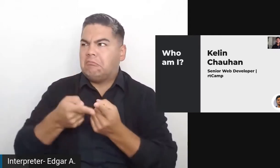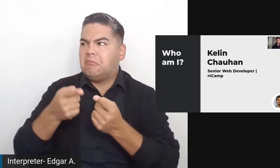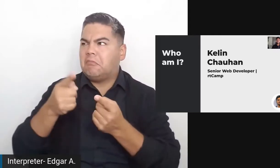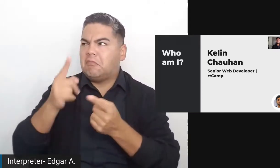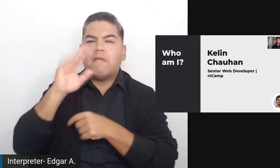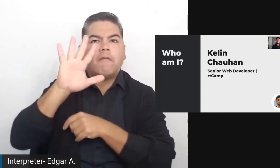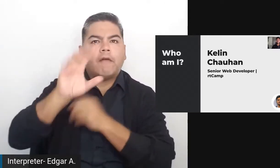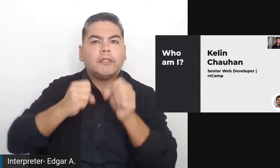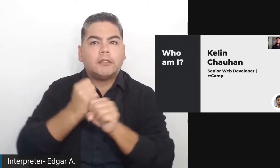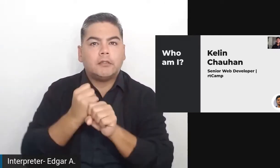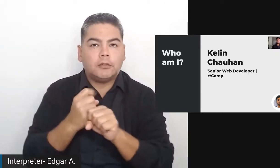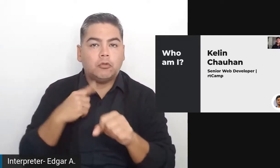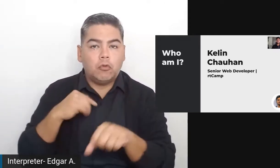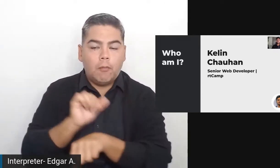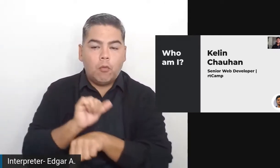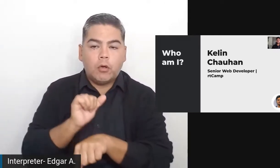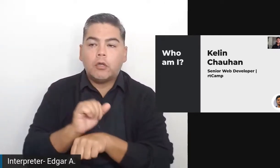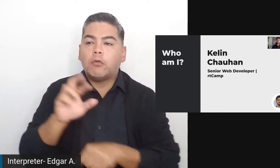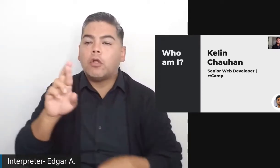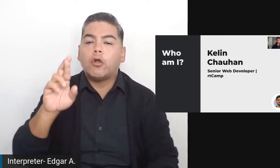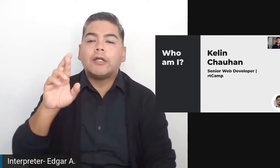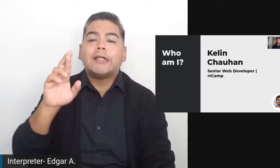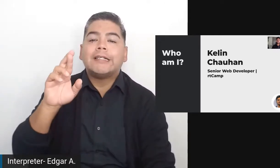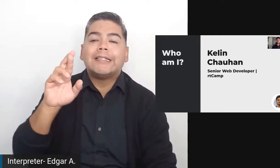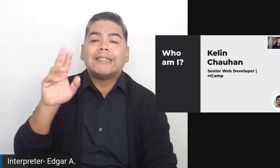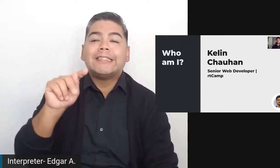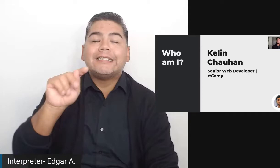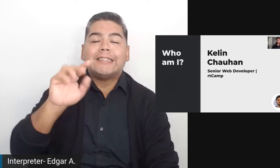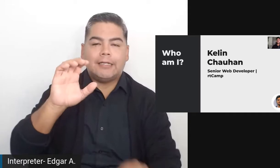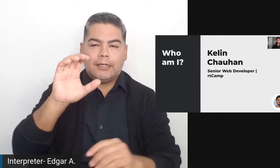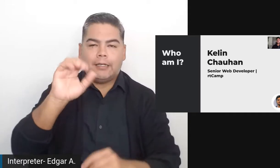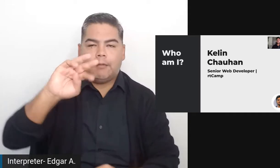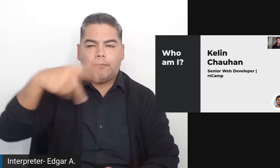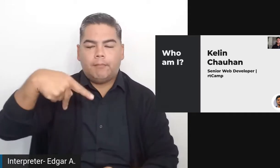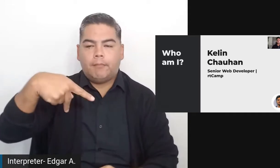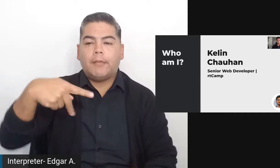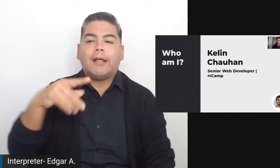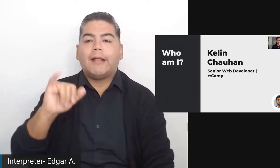Currently, I'm working with rtCamp. RtCamp is a WordPress VIP-Gold agency partner.